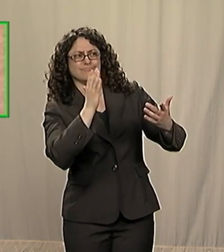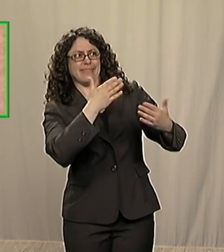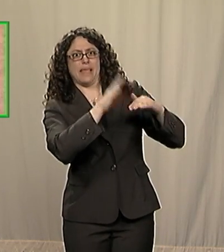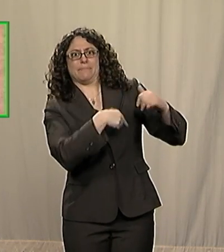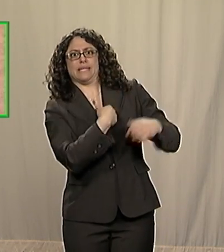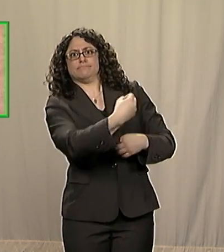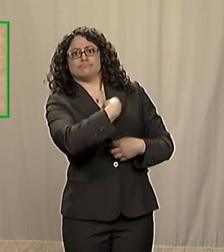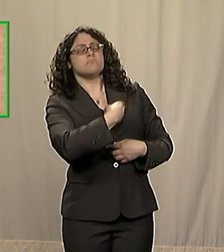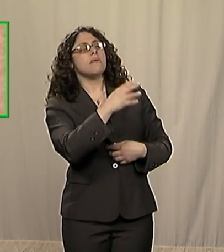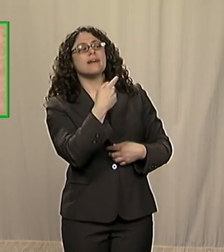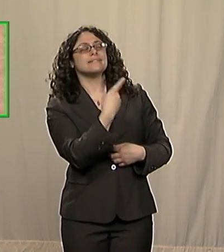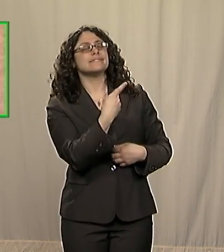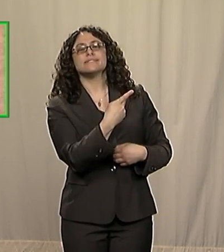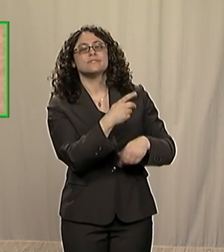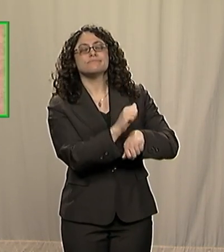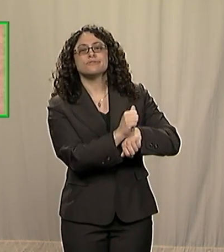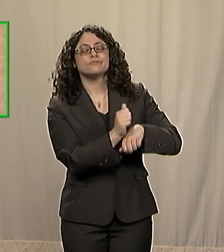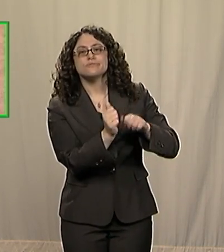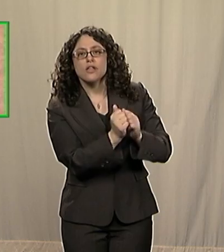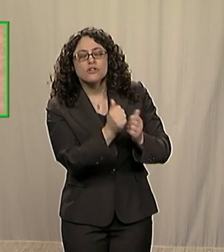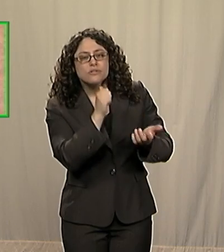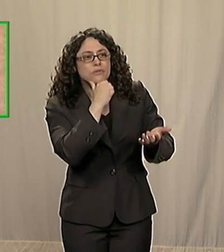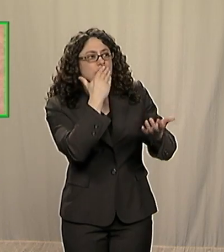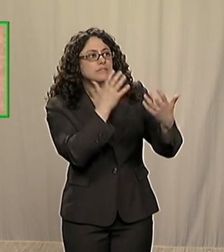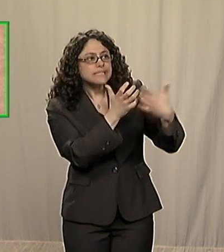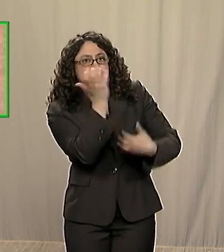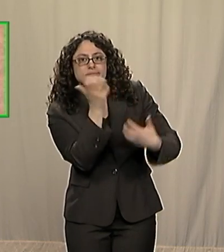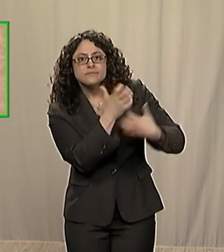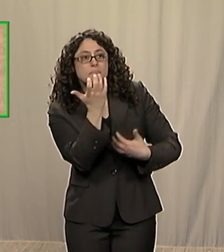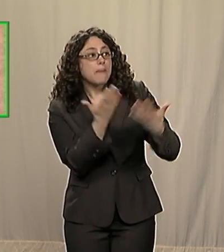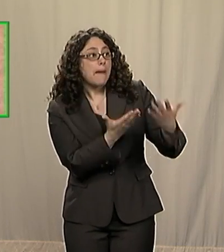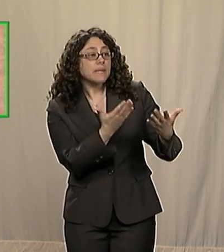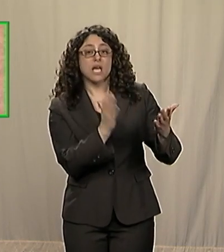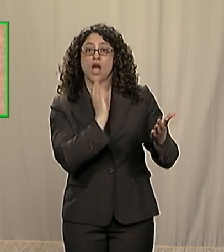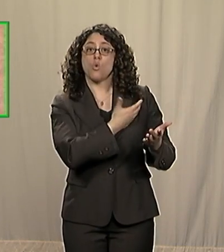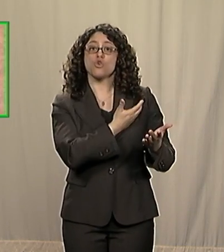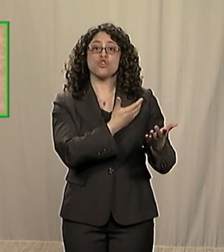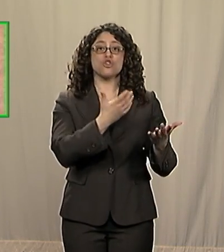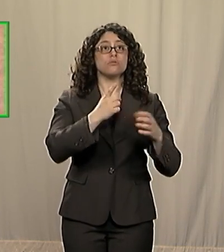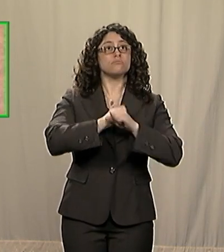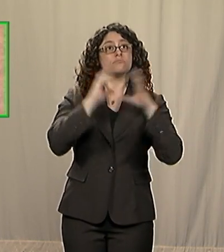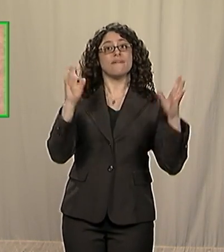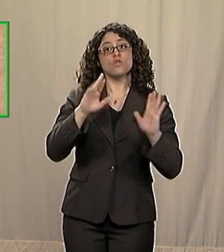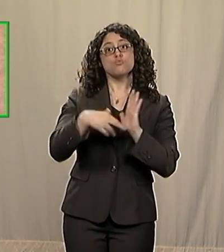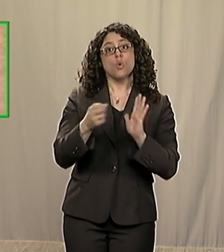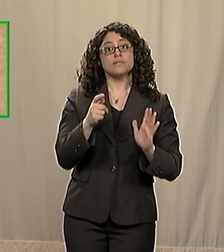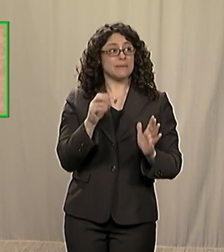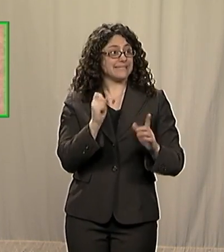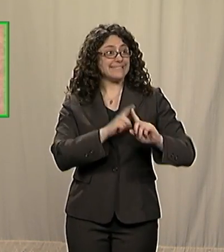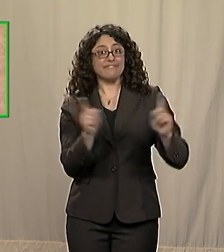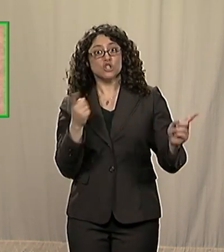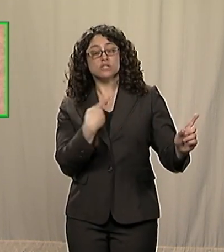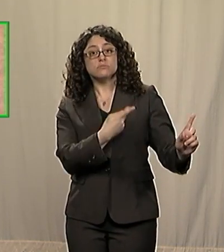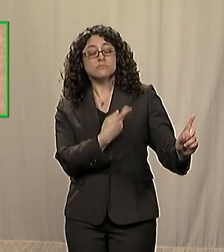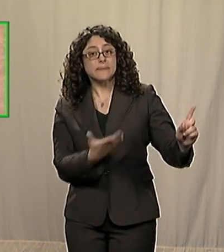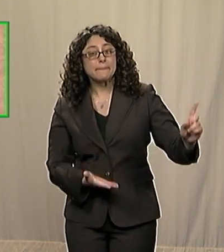I think it might be because we have very different ideas of what the role space is for different situations. I think participants, deaf and hearing can perceive